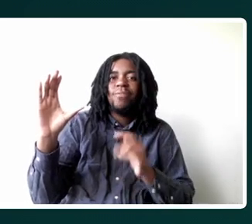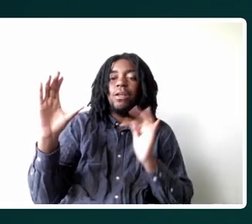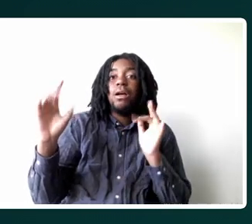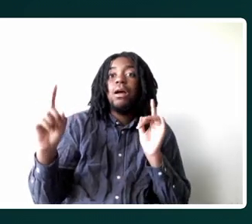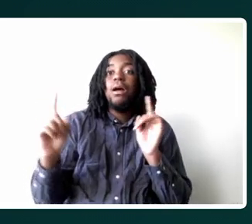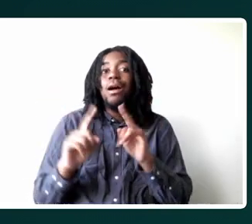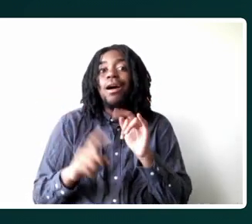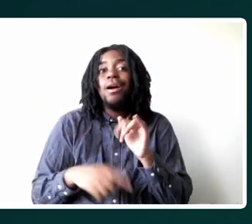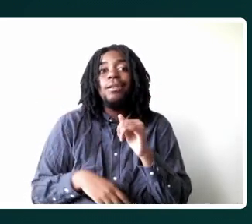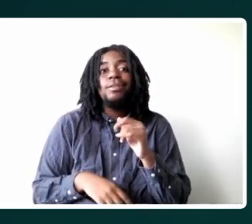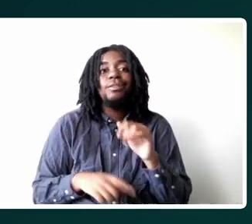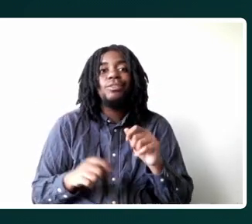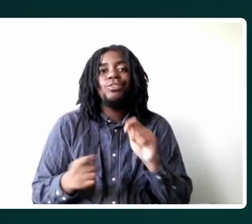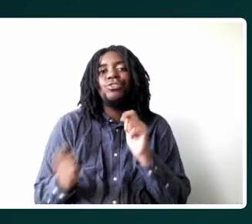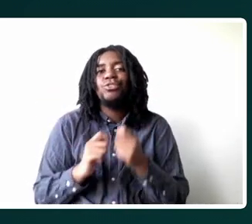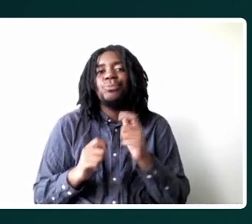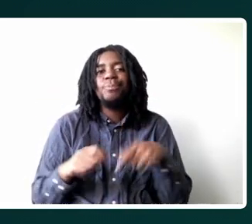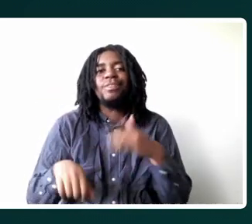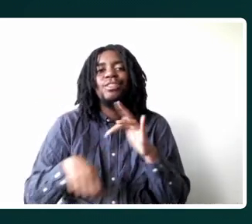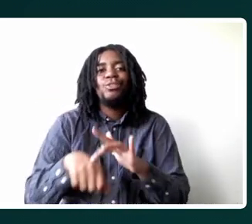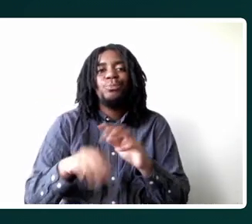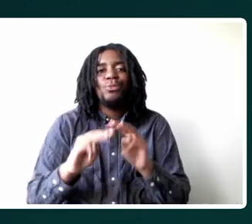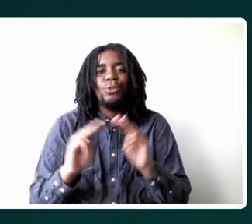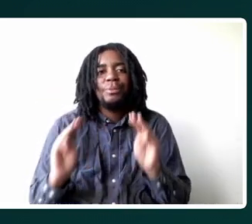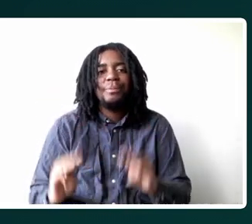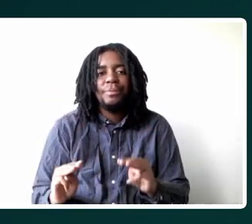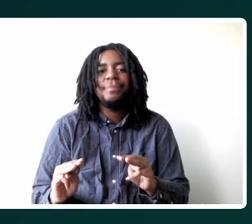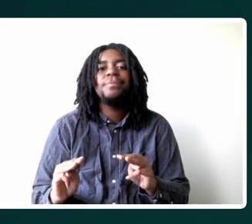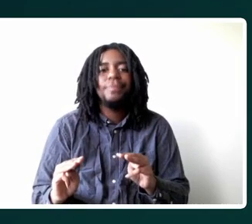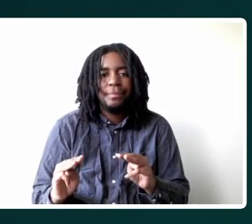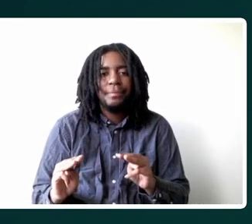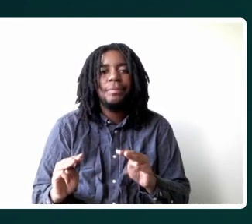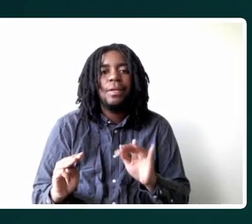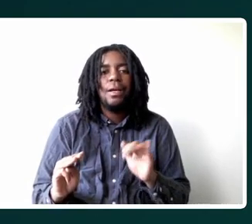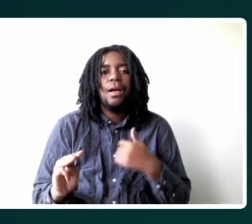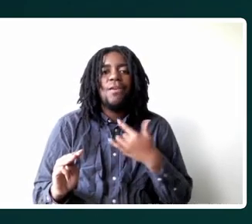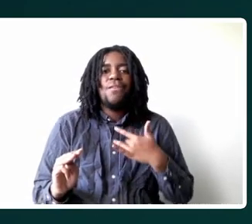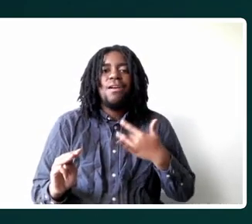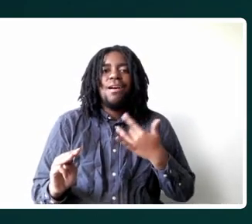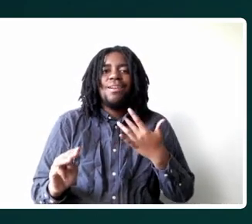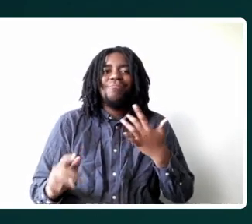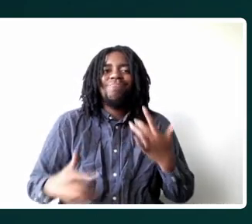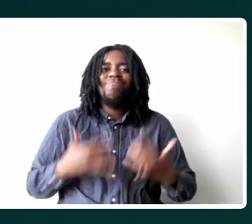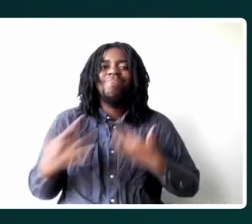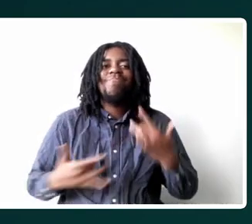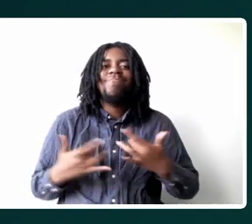I felt relaxed and happy looking at art." I can still see her face saying that to me.